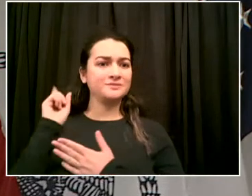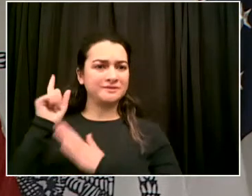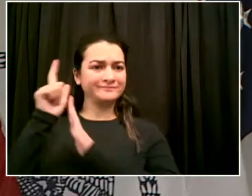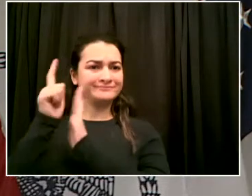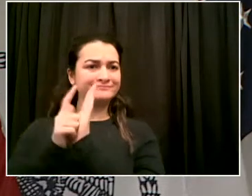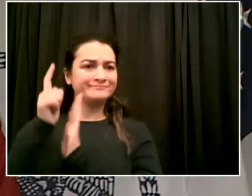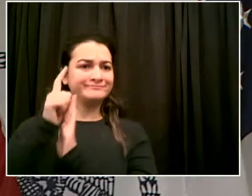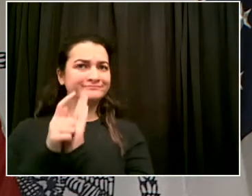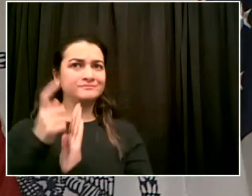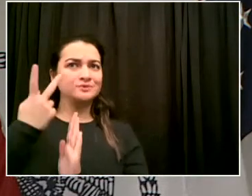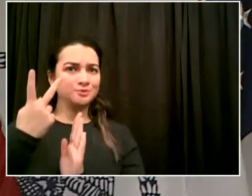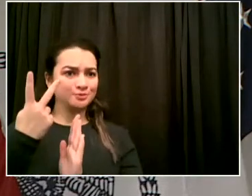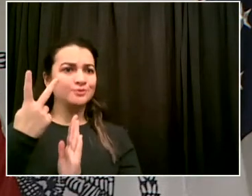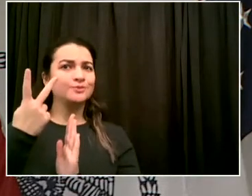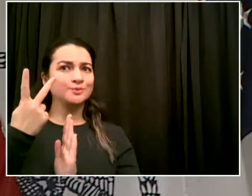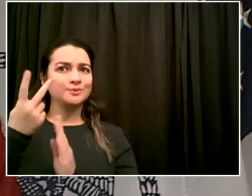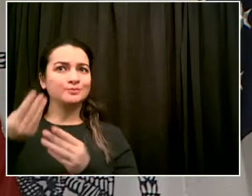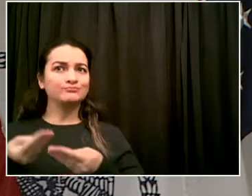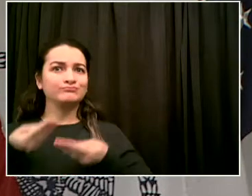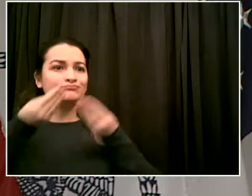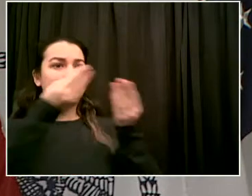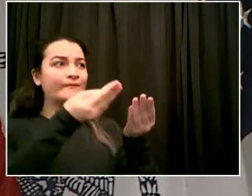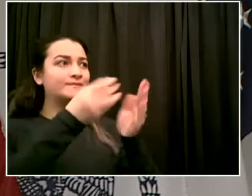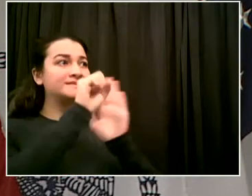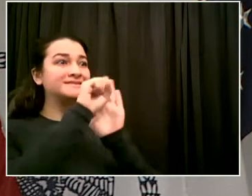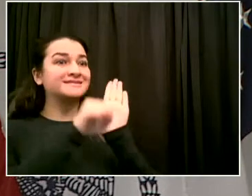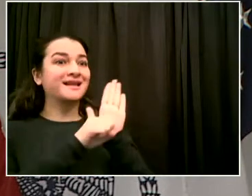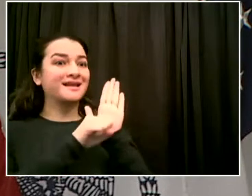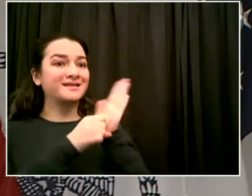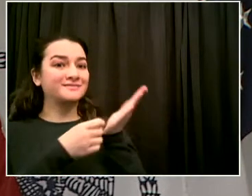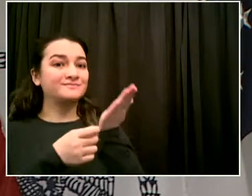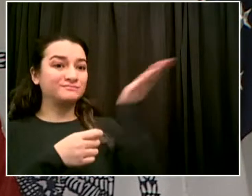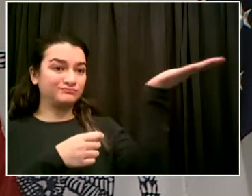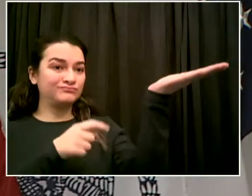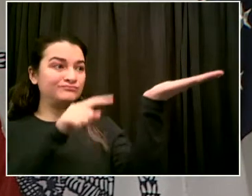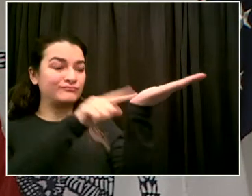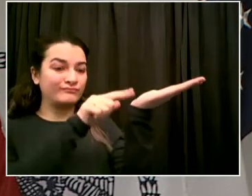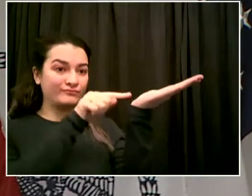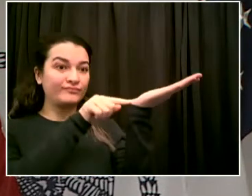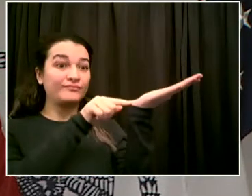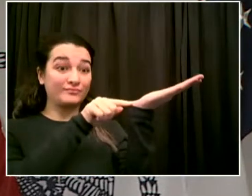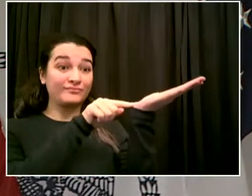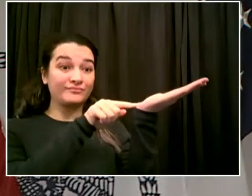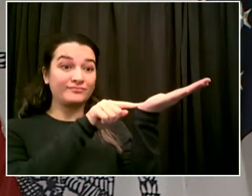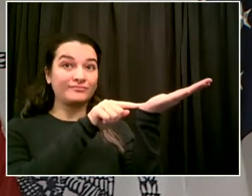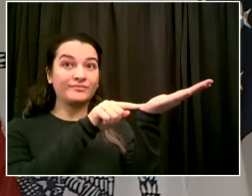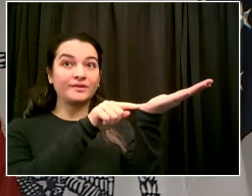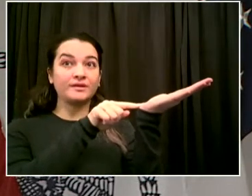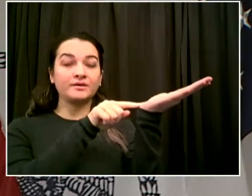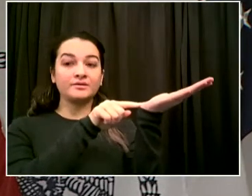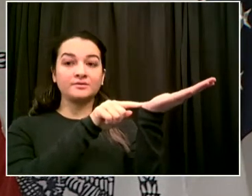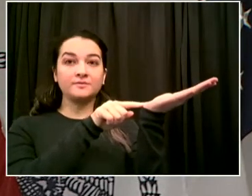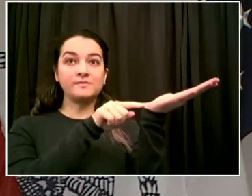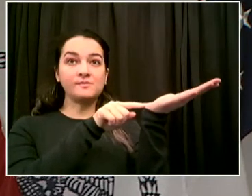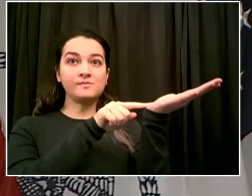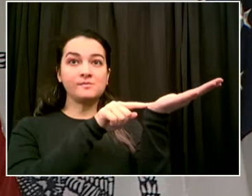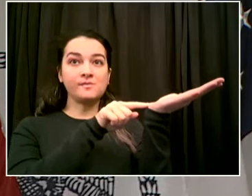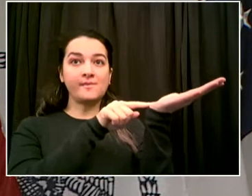LOOPHOLE. I FOR THE E GOVERNOR AND HHS I TEAM BASICALLY